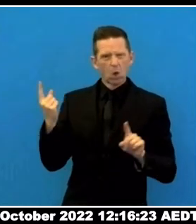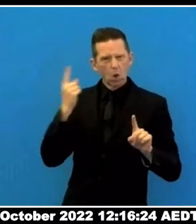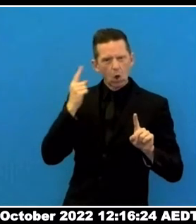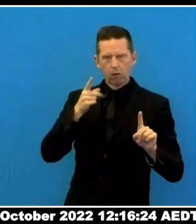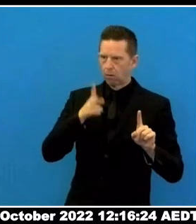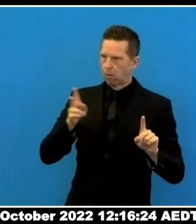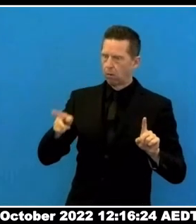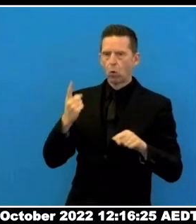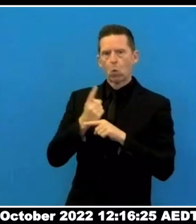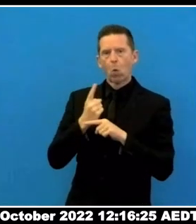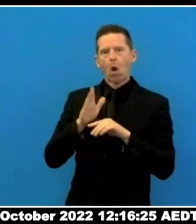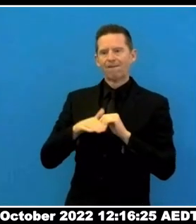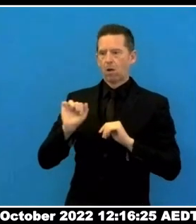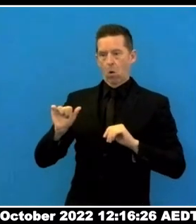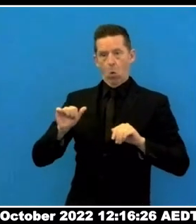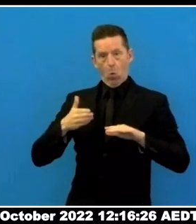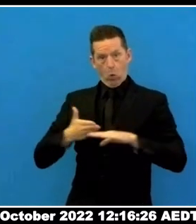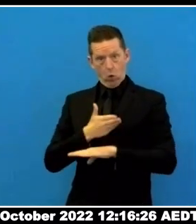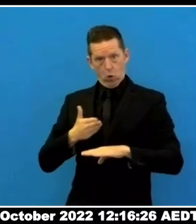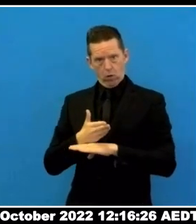a trauma informed approach.